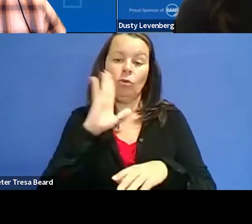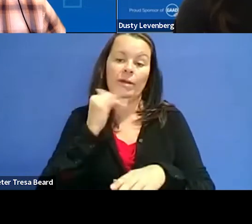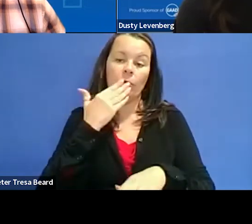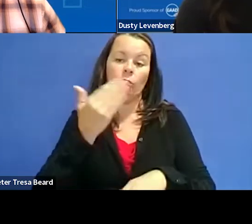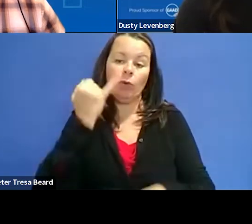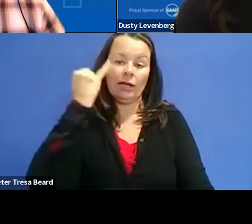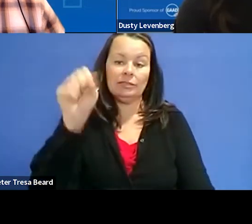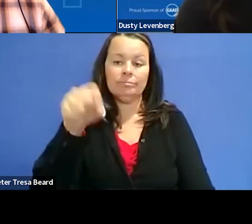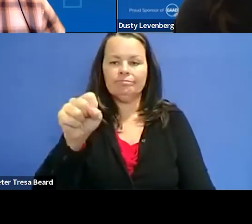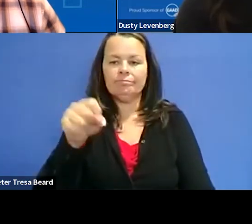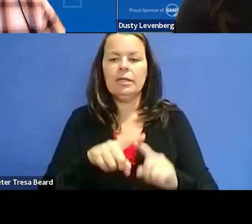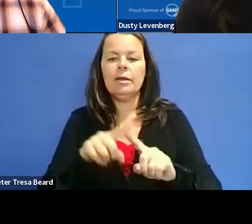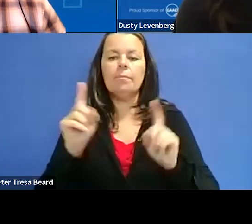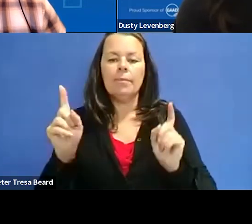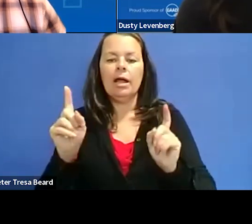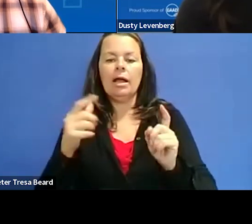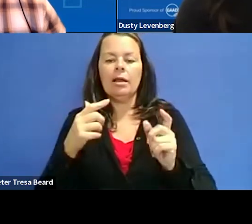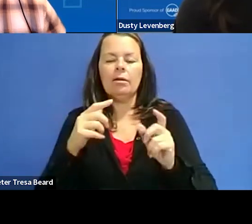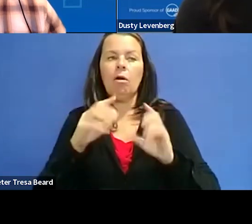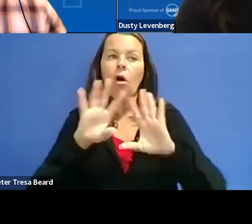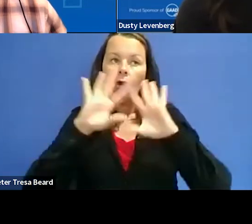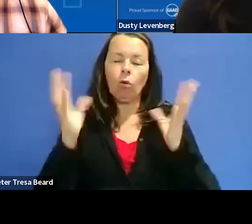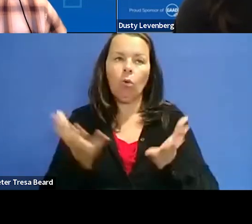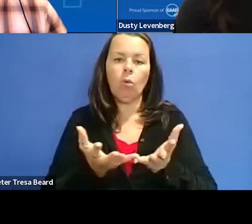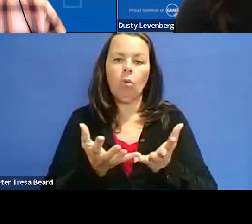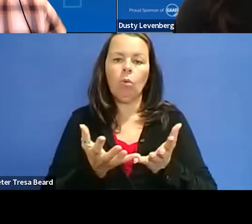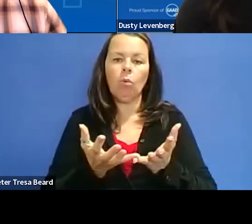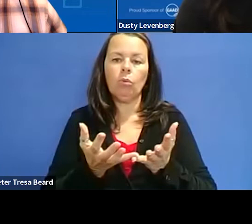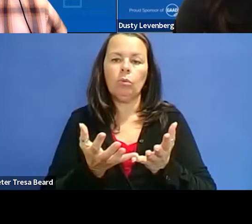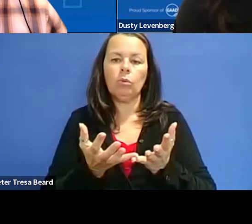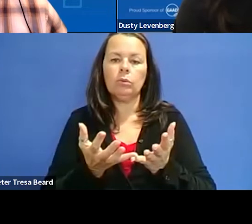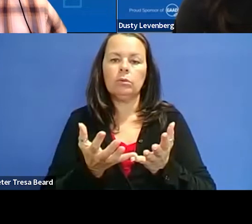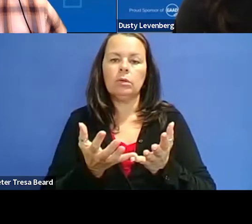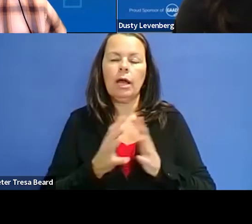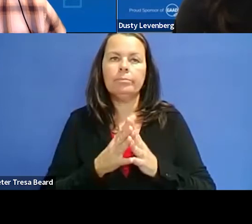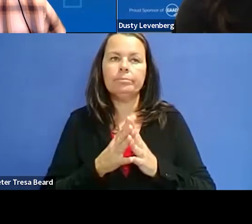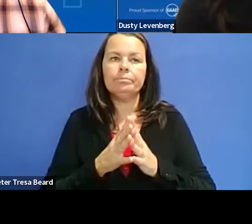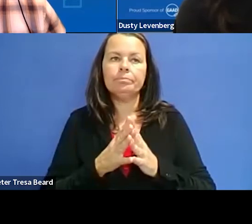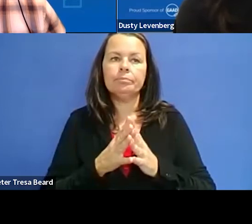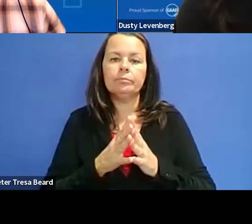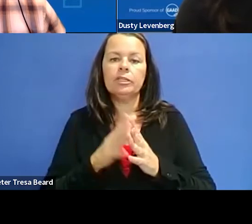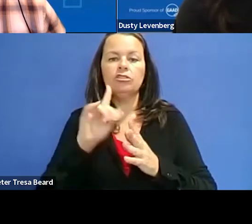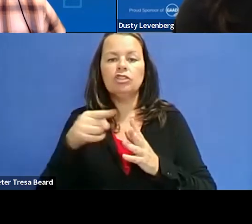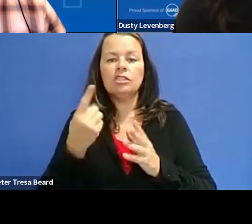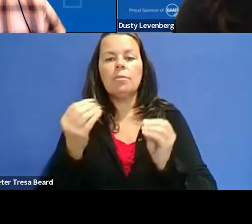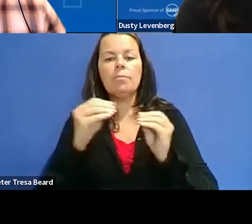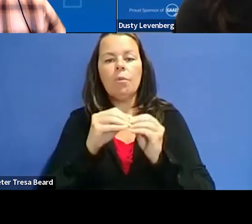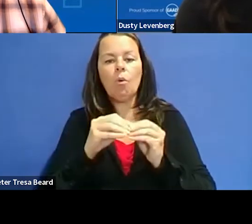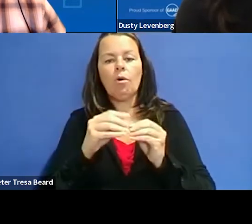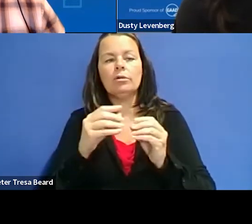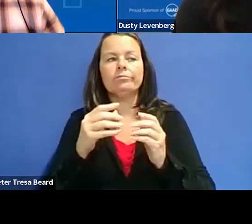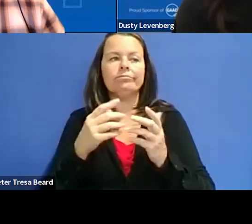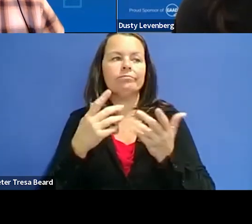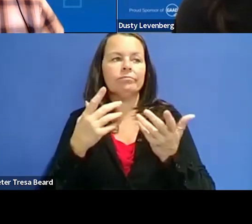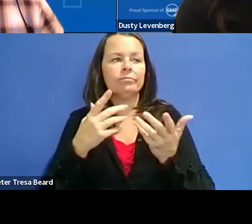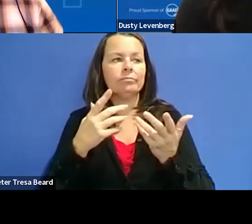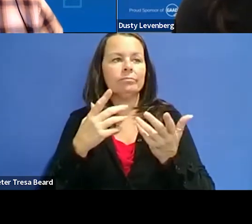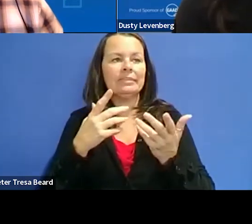But, you know, on a whole, more fundamentally, the education really